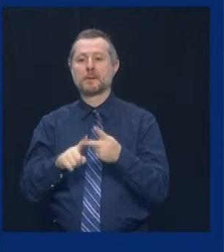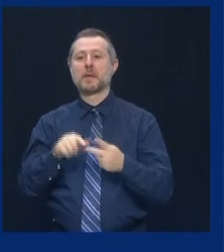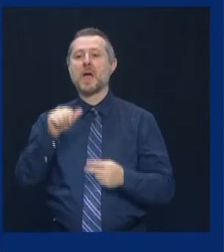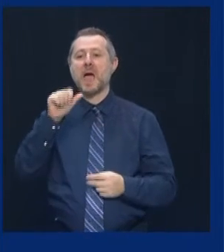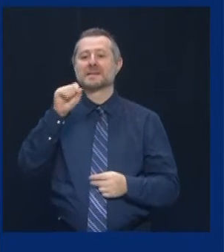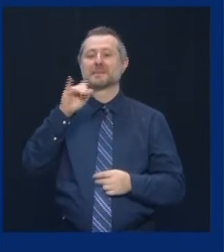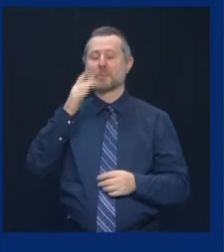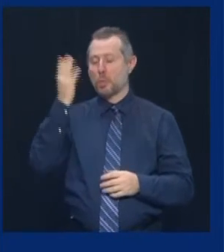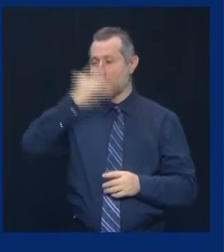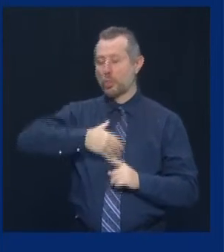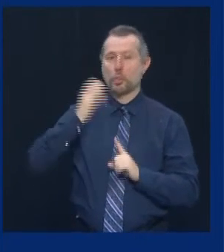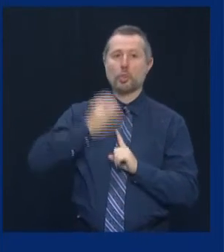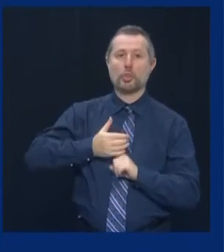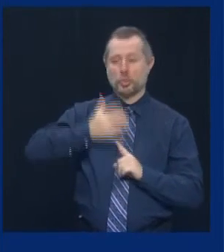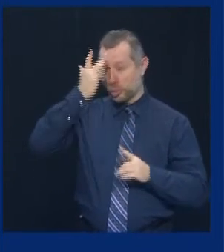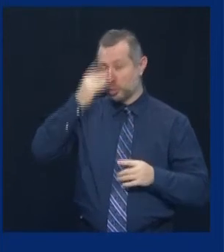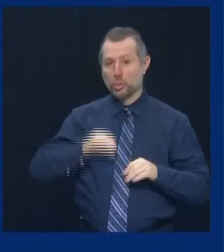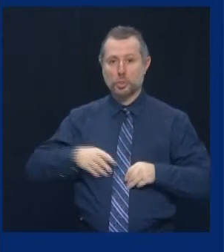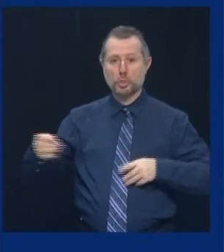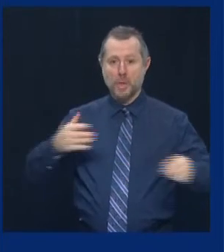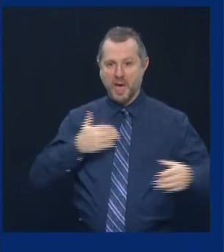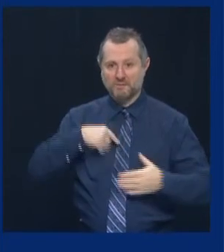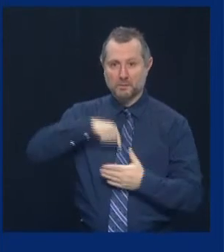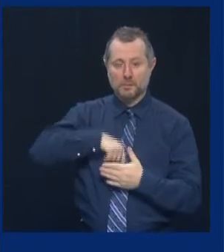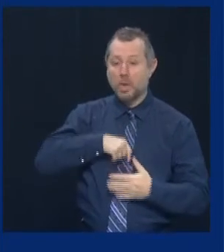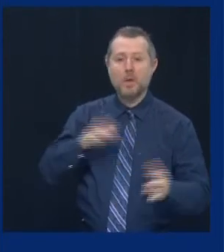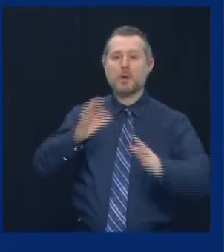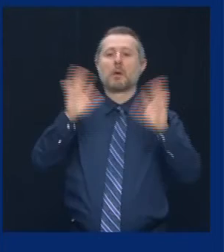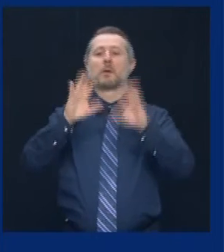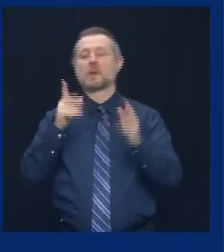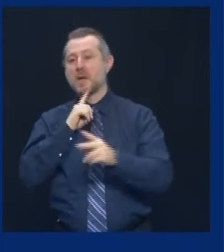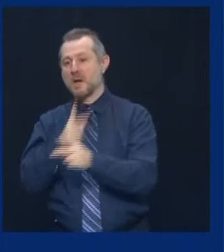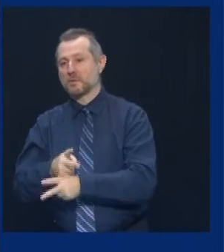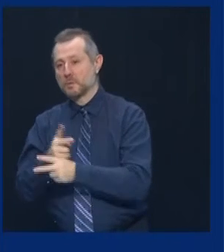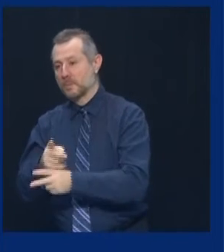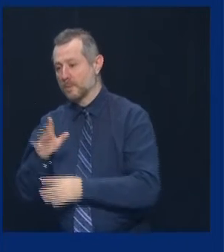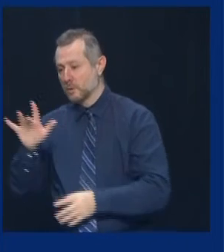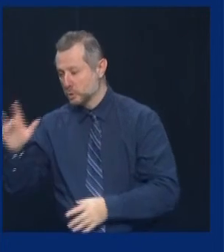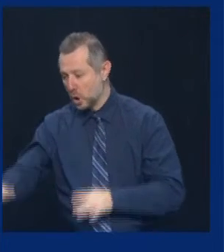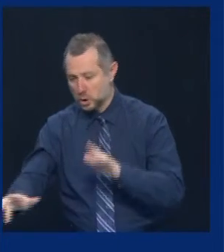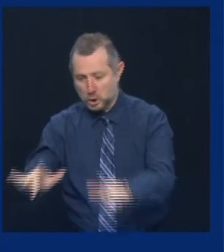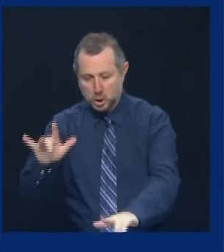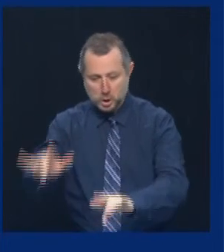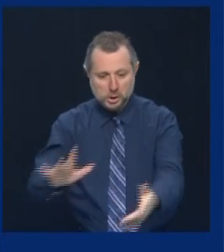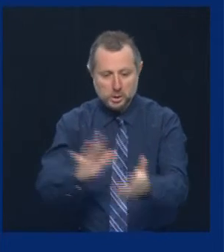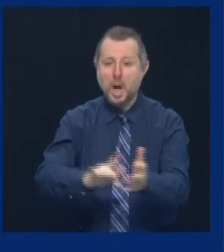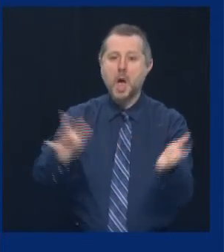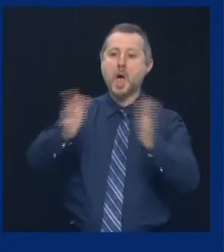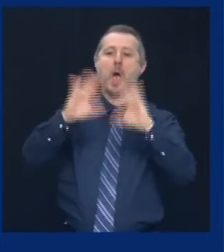THAT'S NOT RIGHT. THERE IS ALSO ASYMPTOMATIC